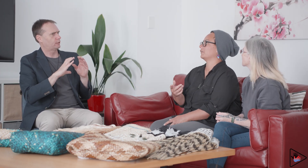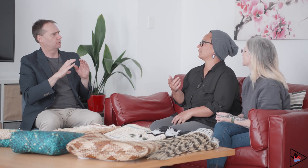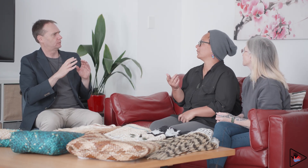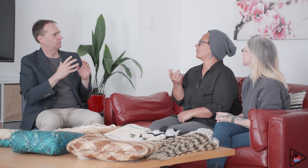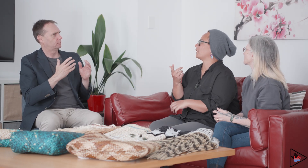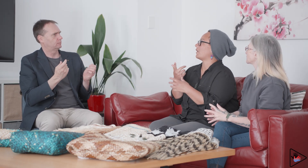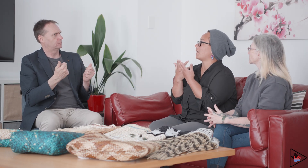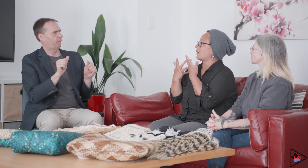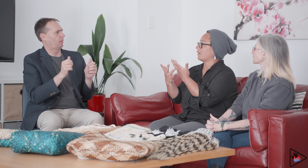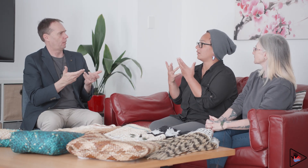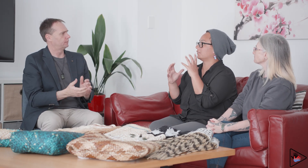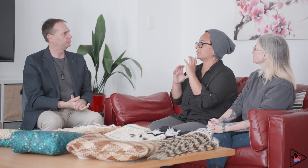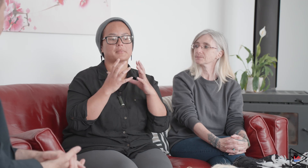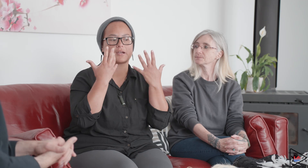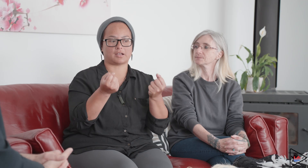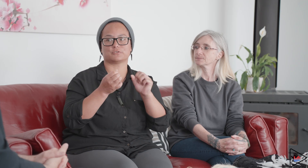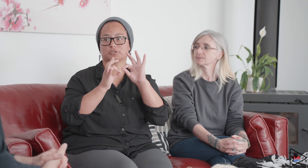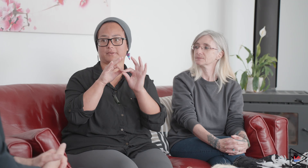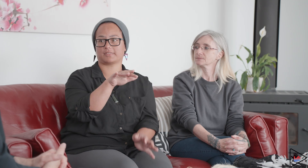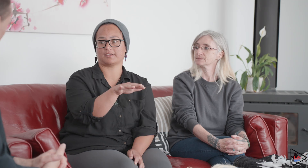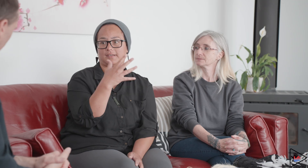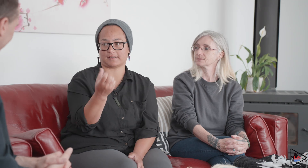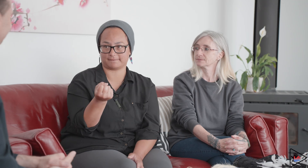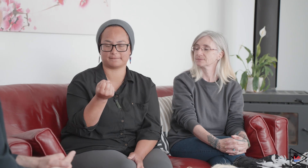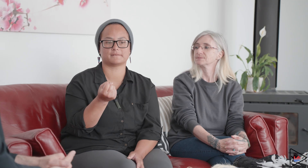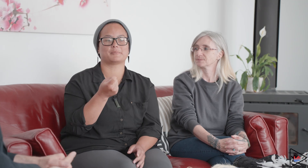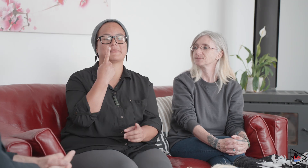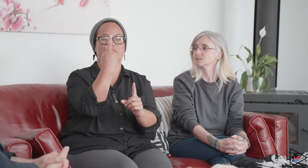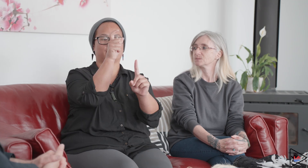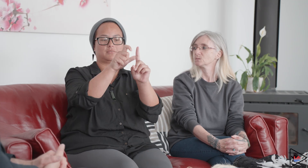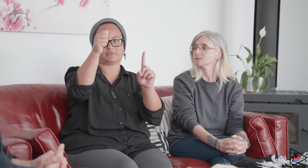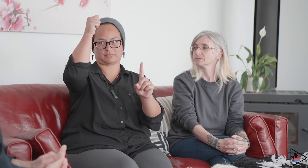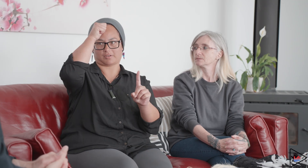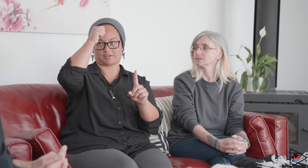what the communication was like and how successful that was? Well, we had an interpreter there. We